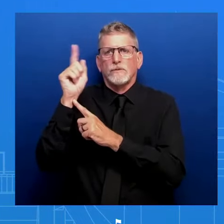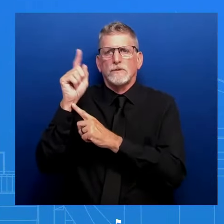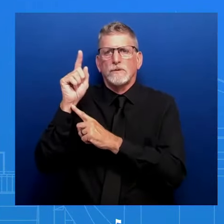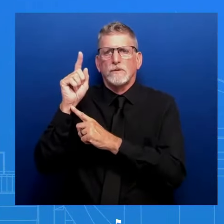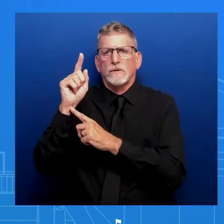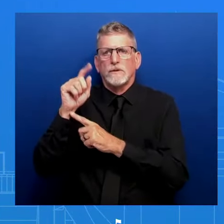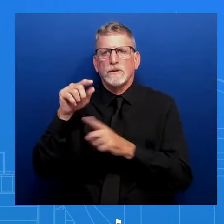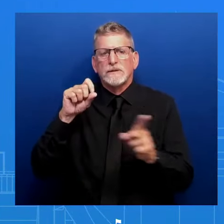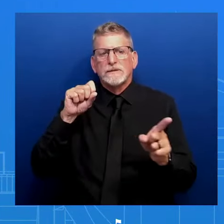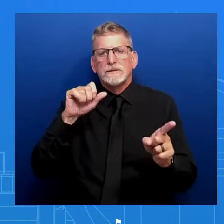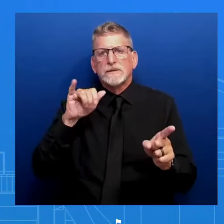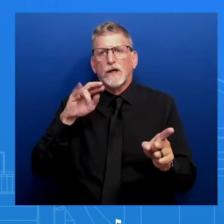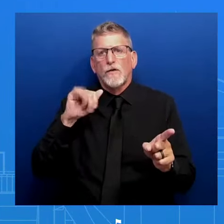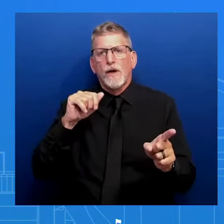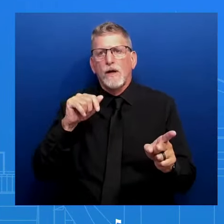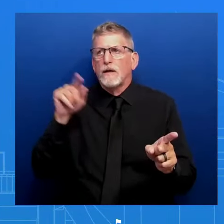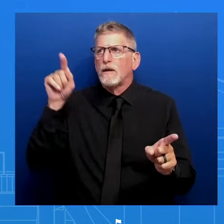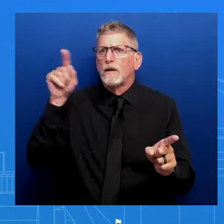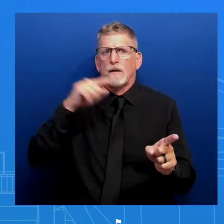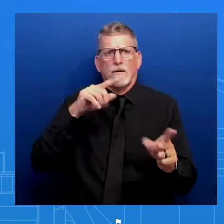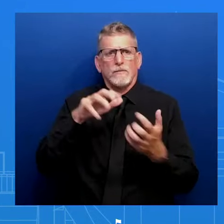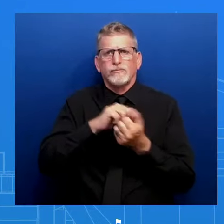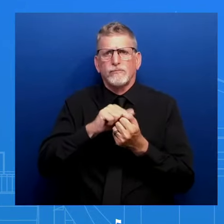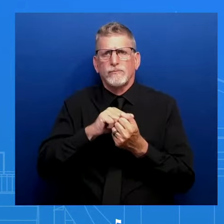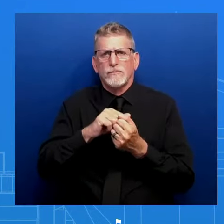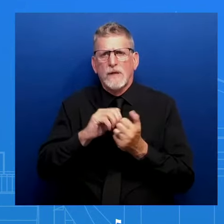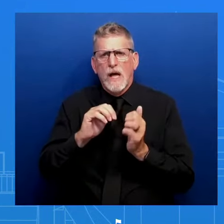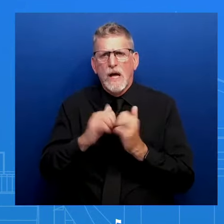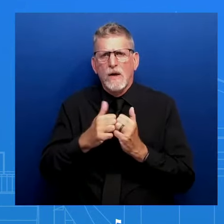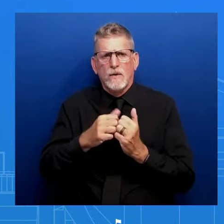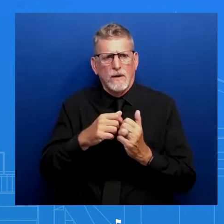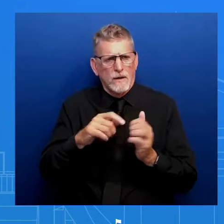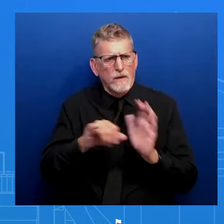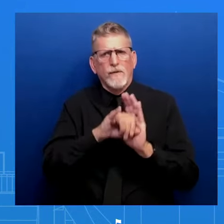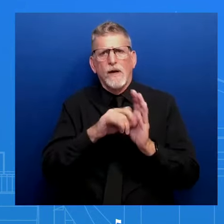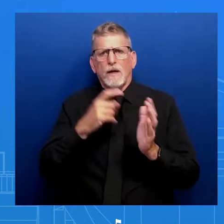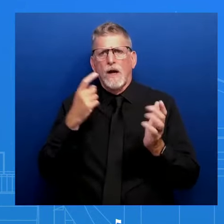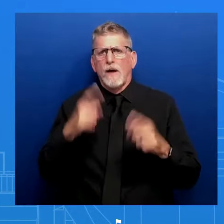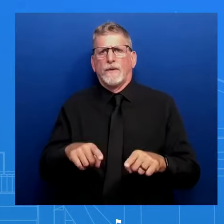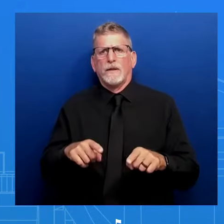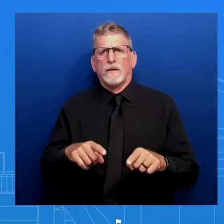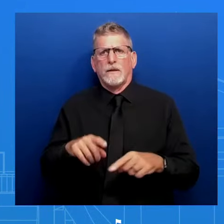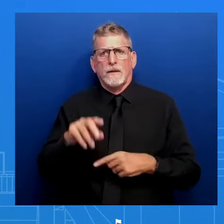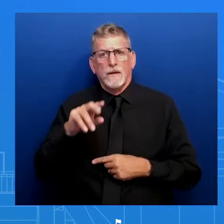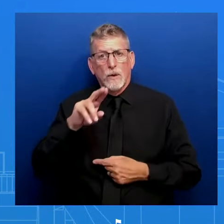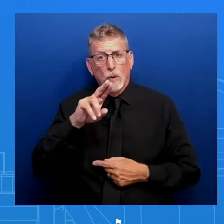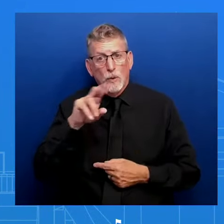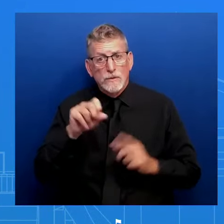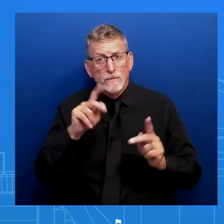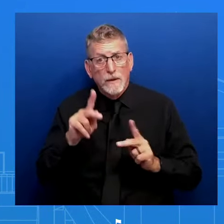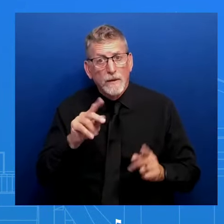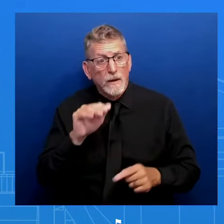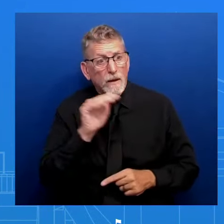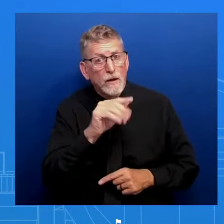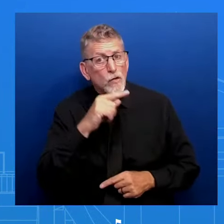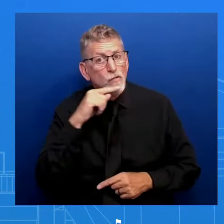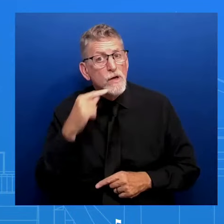Has there been any outreach by U.S. officials to their Russian counterparts about this -- about rules of engagement going forward?